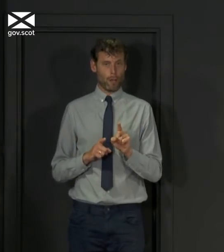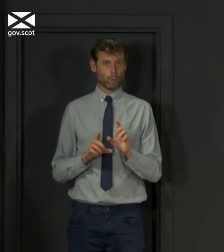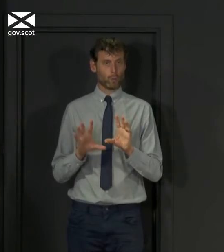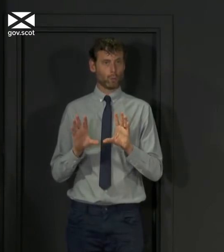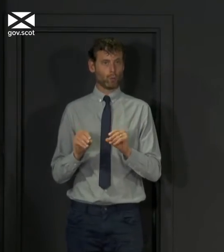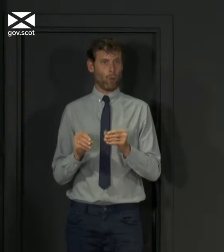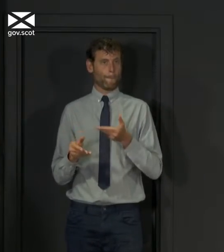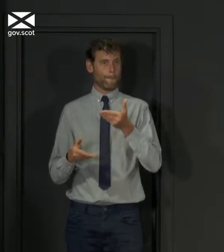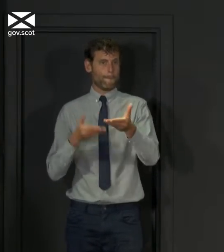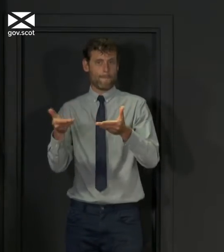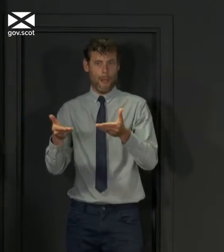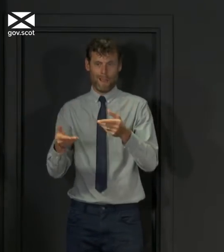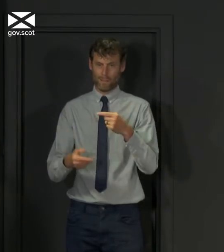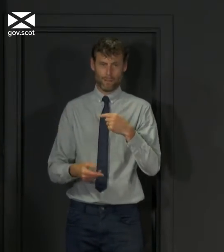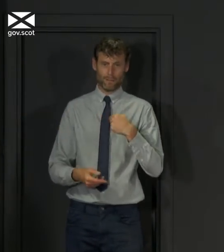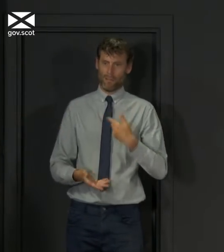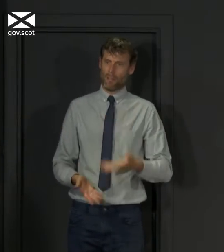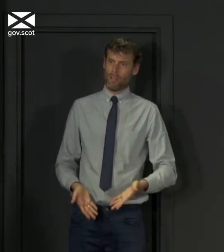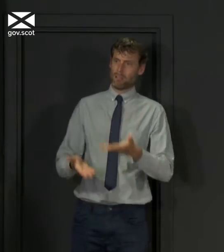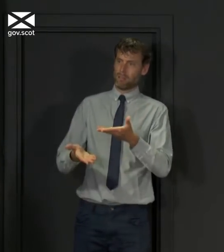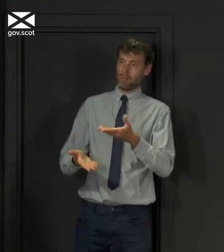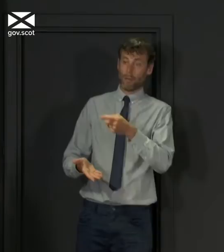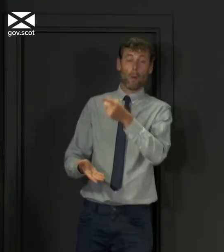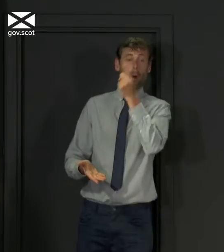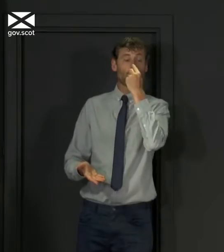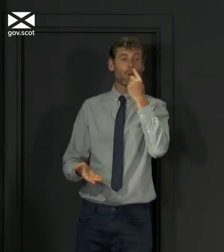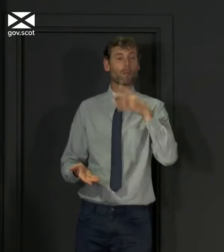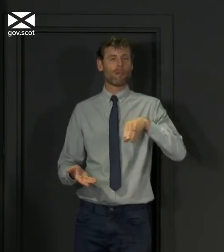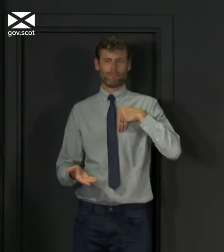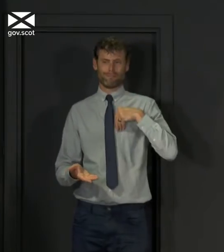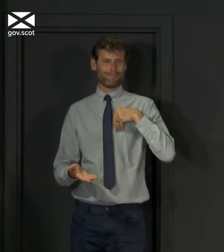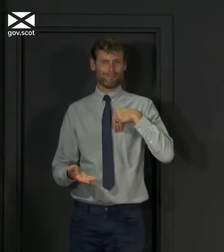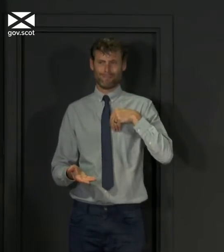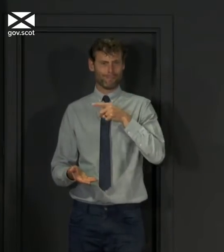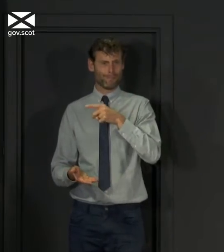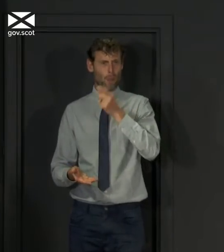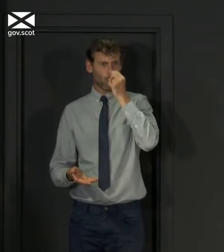can kill them and do long-term health damage. So that's the fairness that I think we have